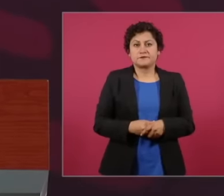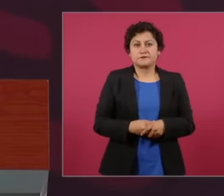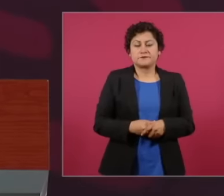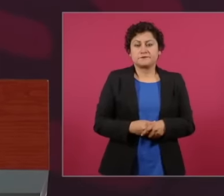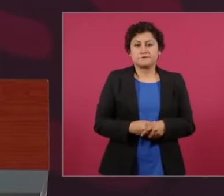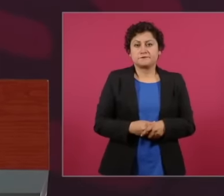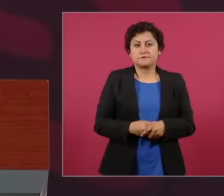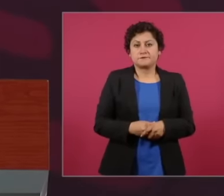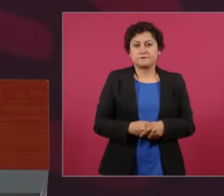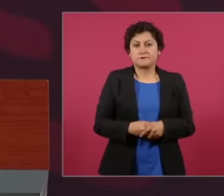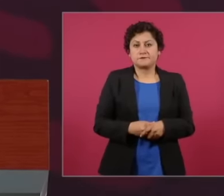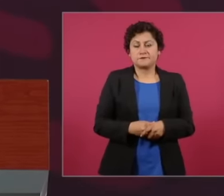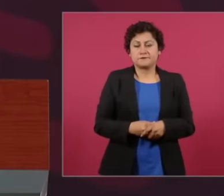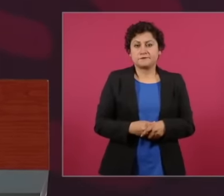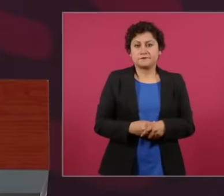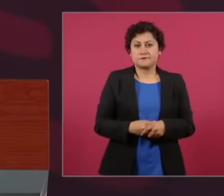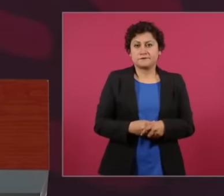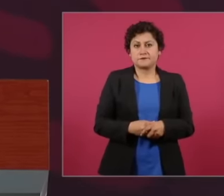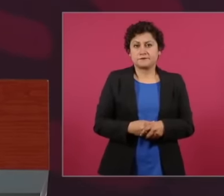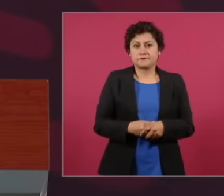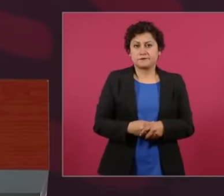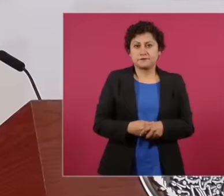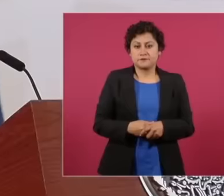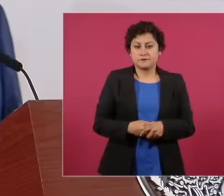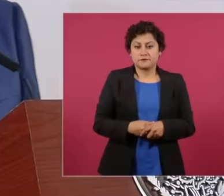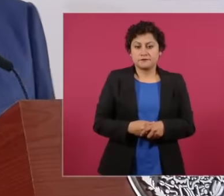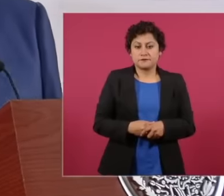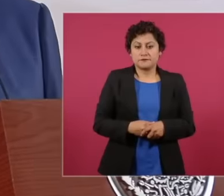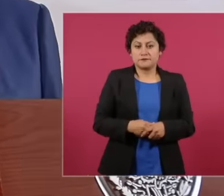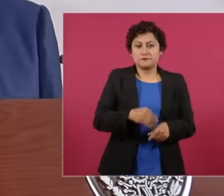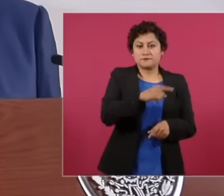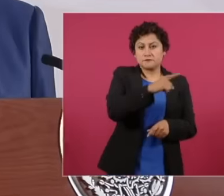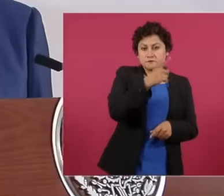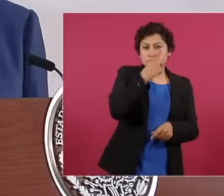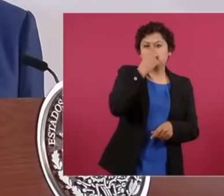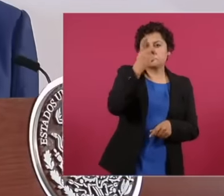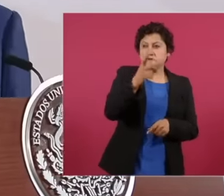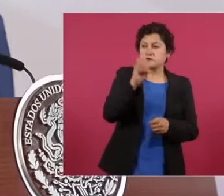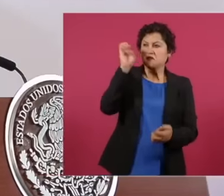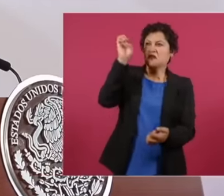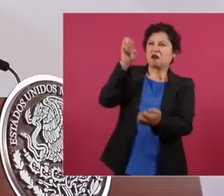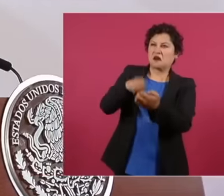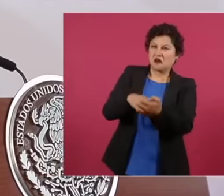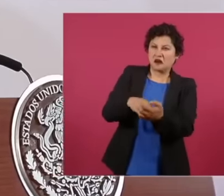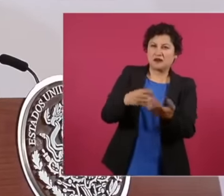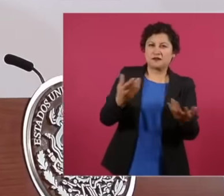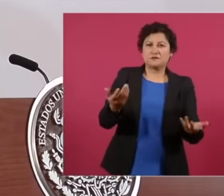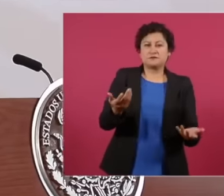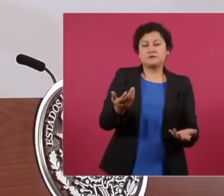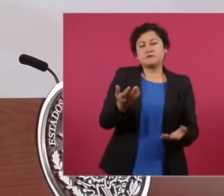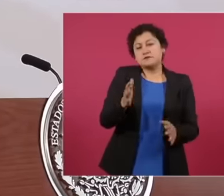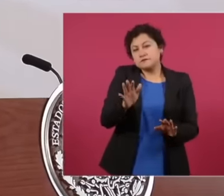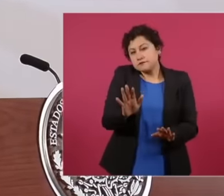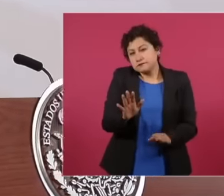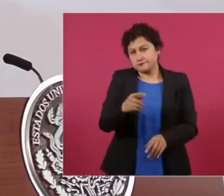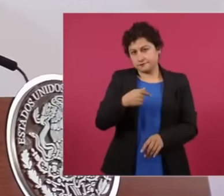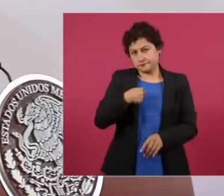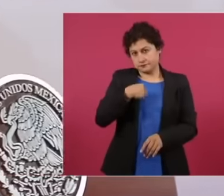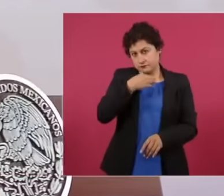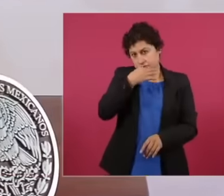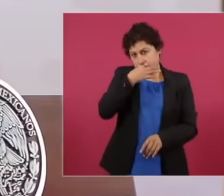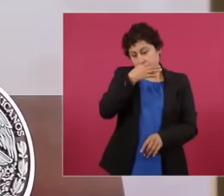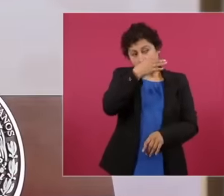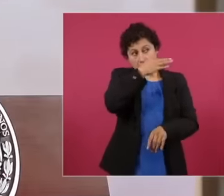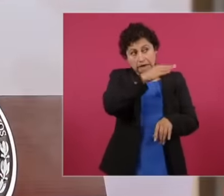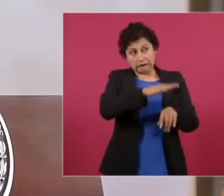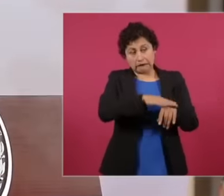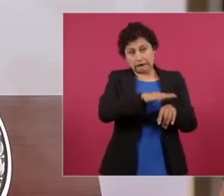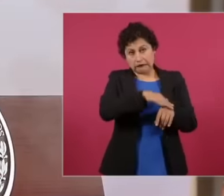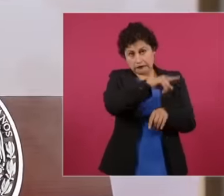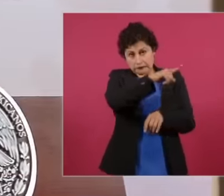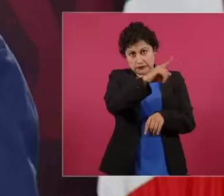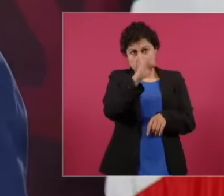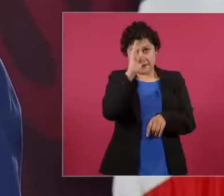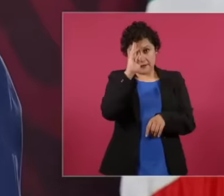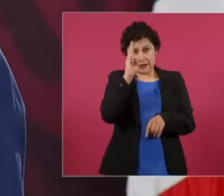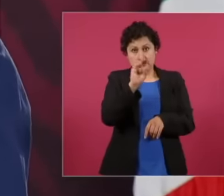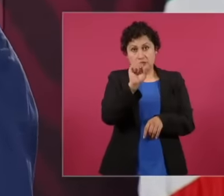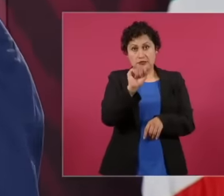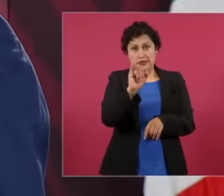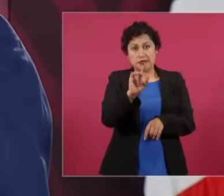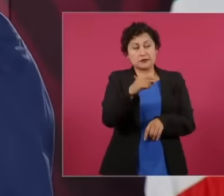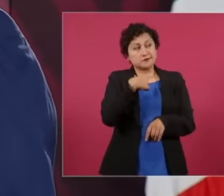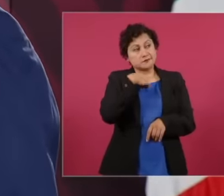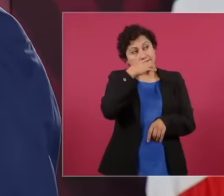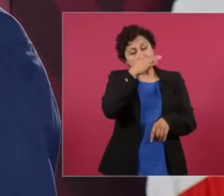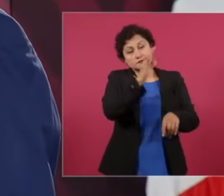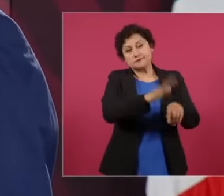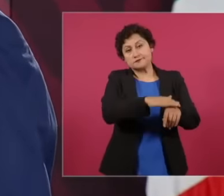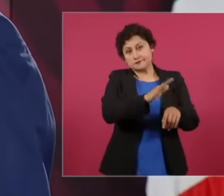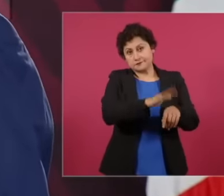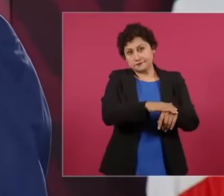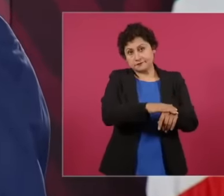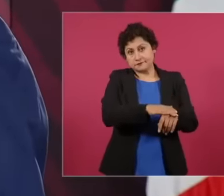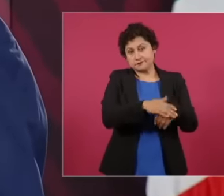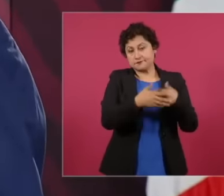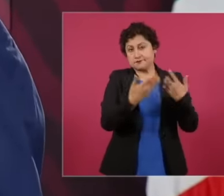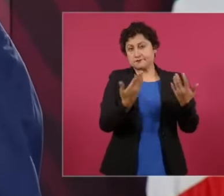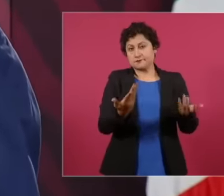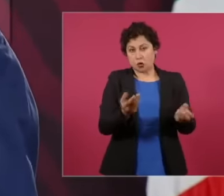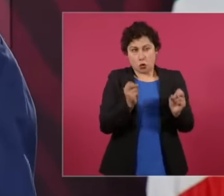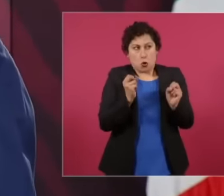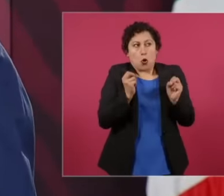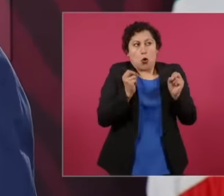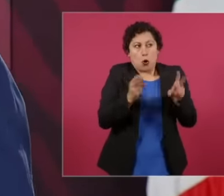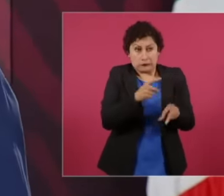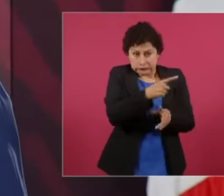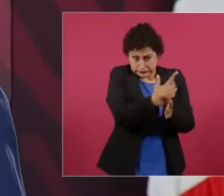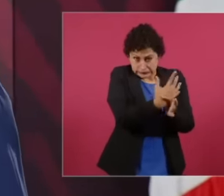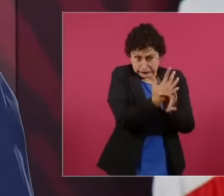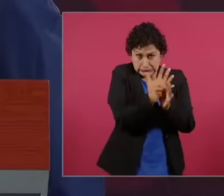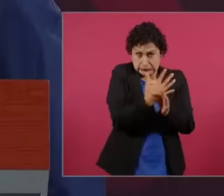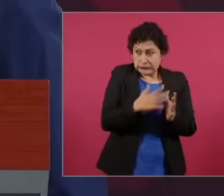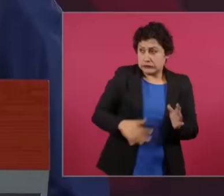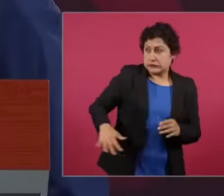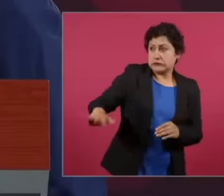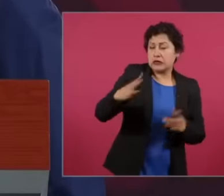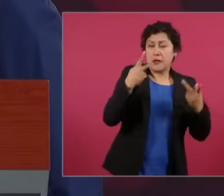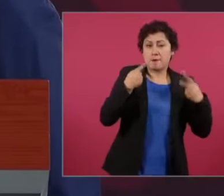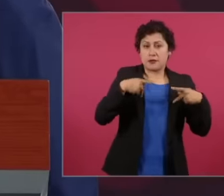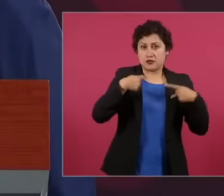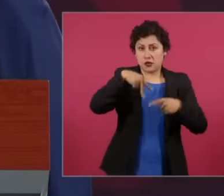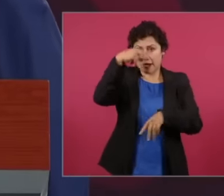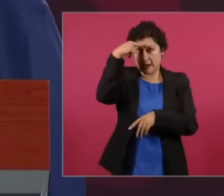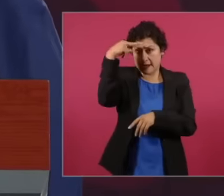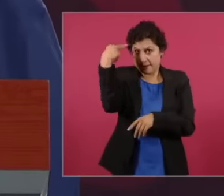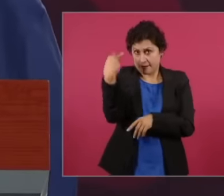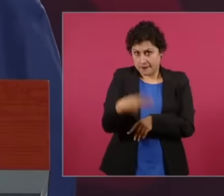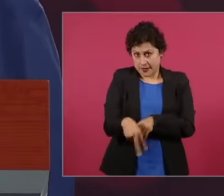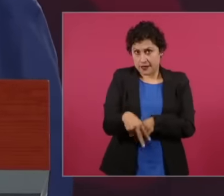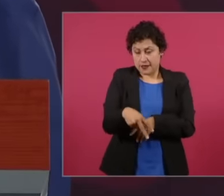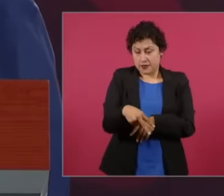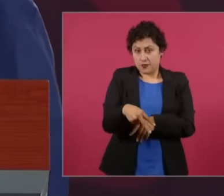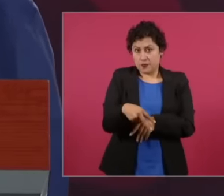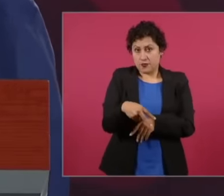this I I would say to the teacher, well, and then if the people of Mexico are